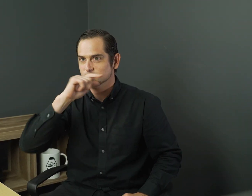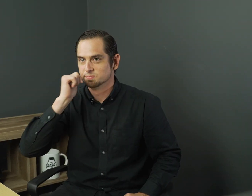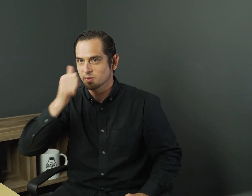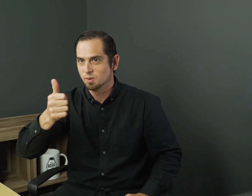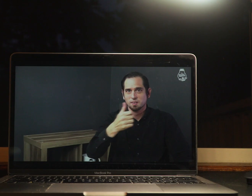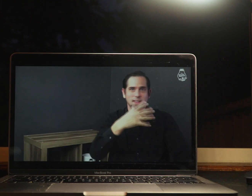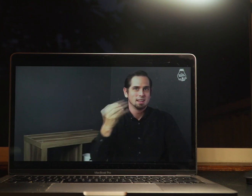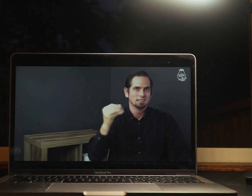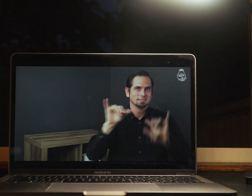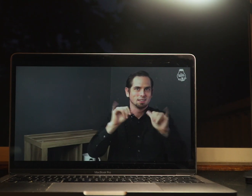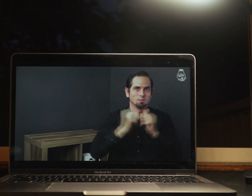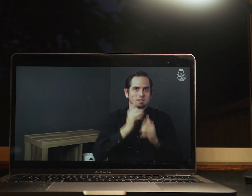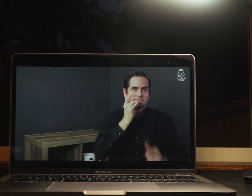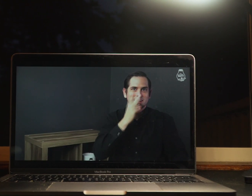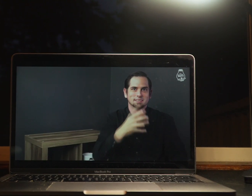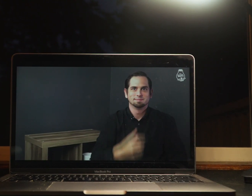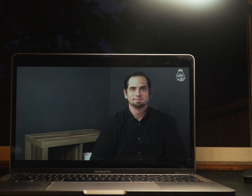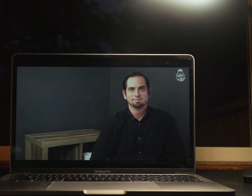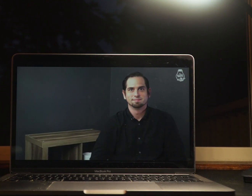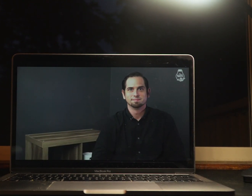See you tomorrow, and stay with the light."